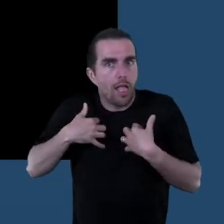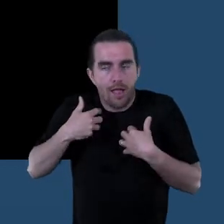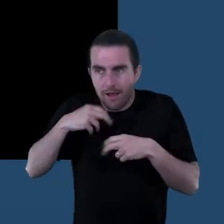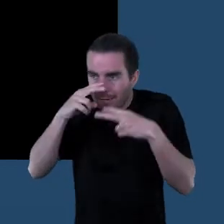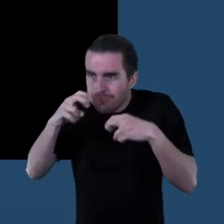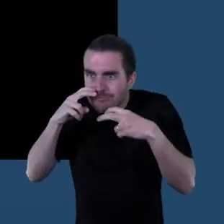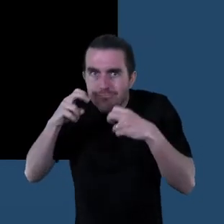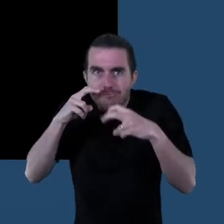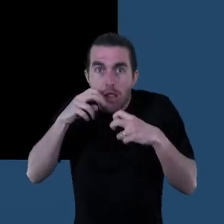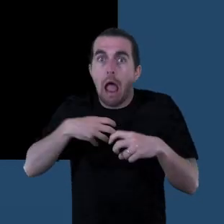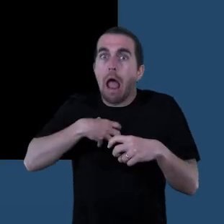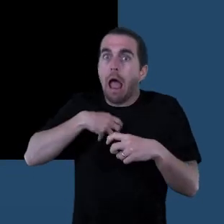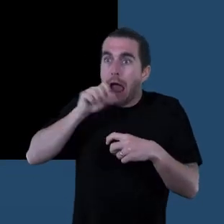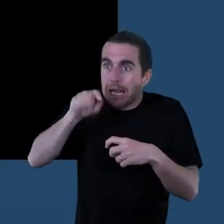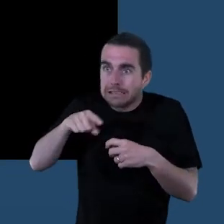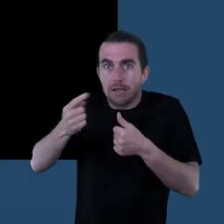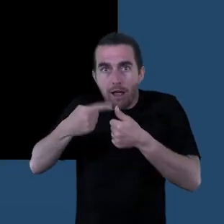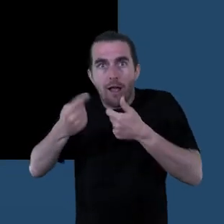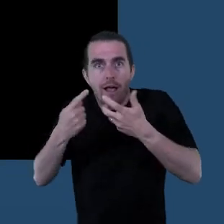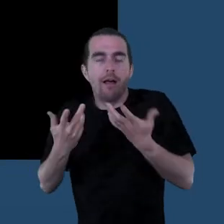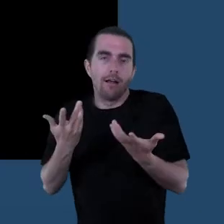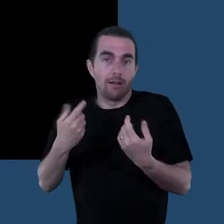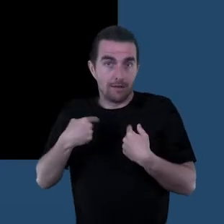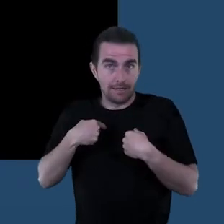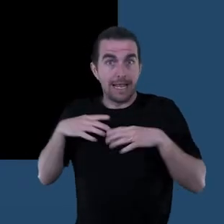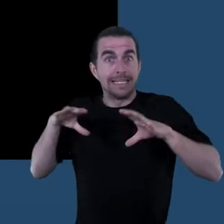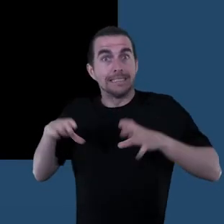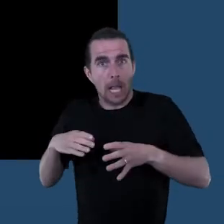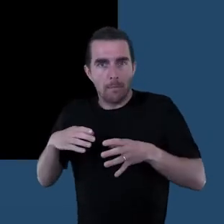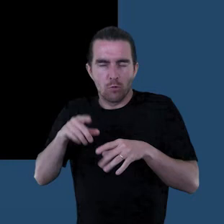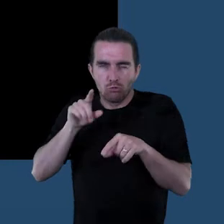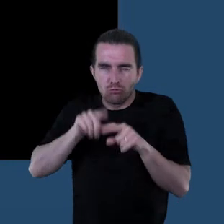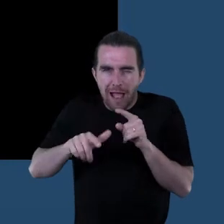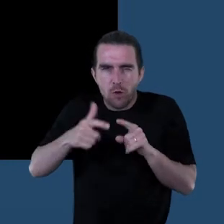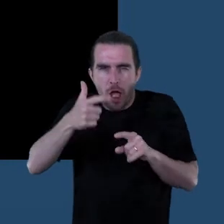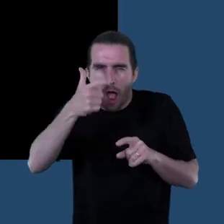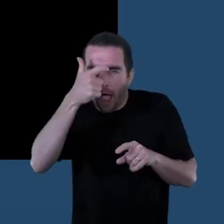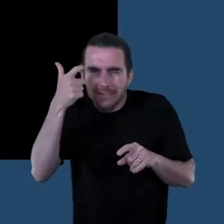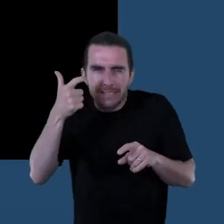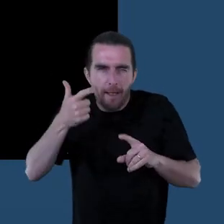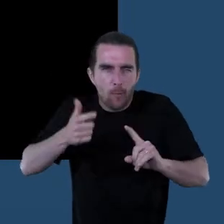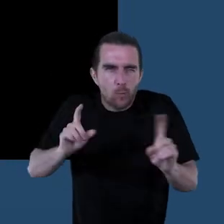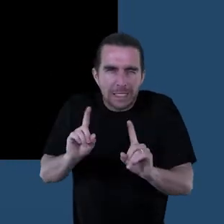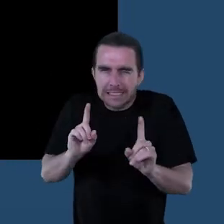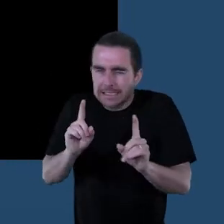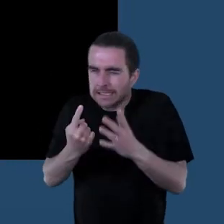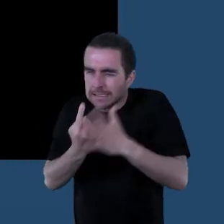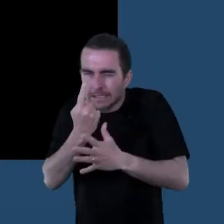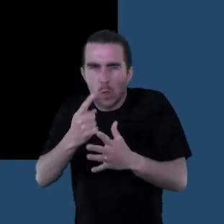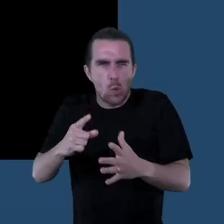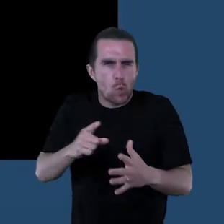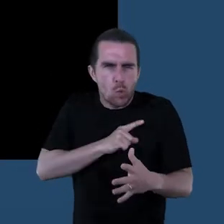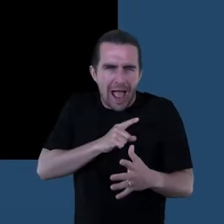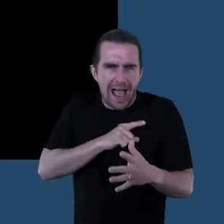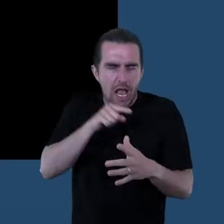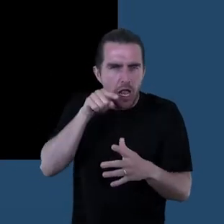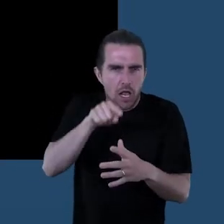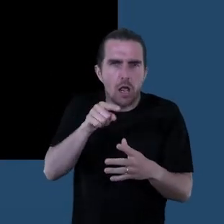of course. For me and for my team, we're trying to understand what causes material to deteriorate.